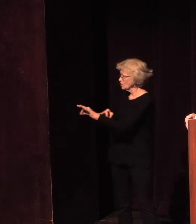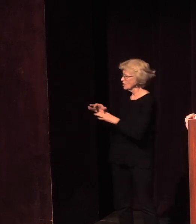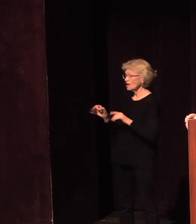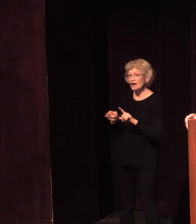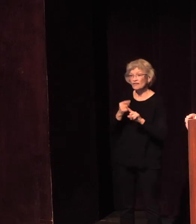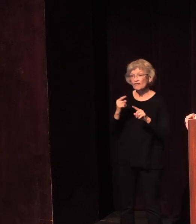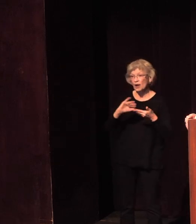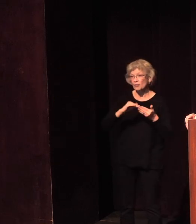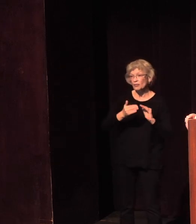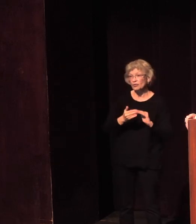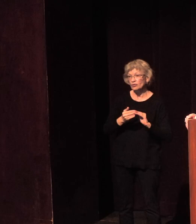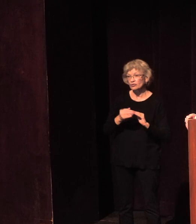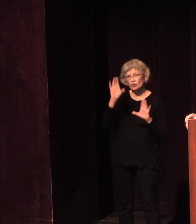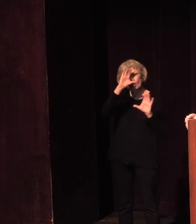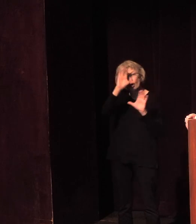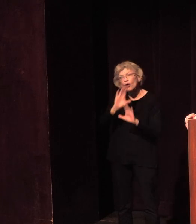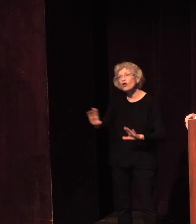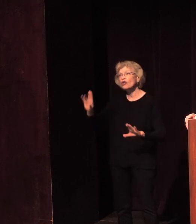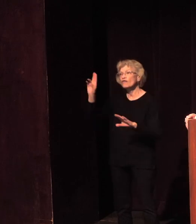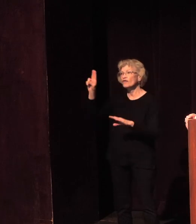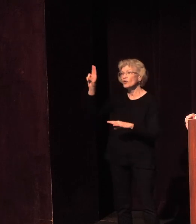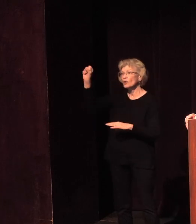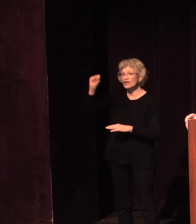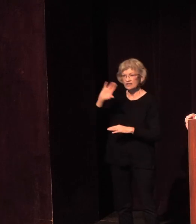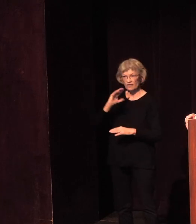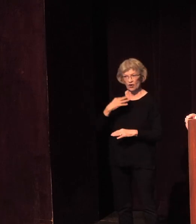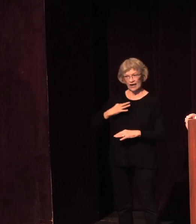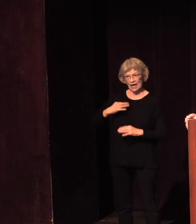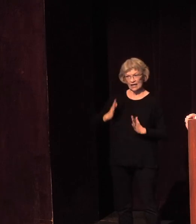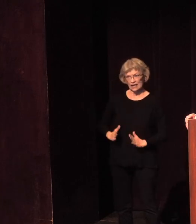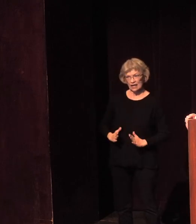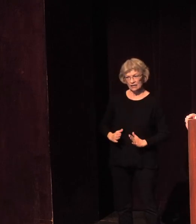with two community representatives conducted a nationwide search for the very best candidates.